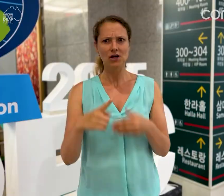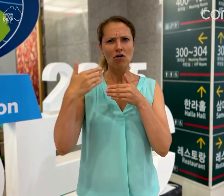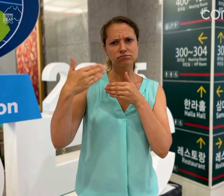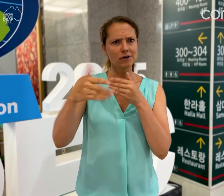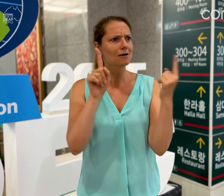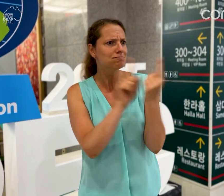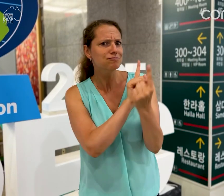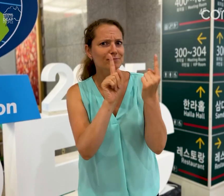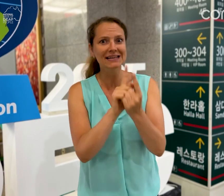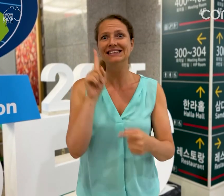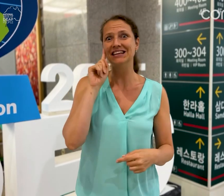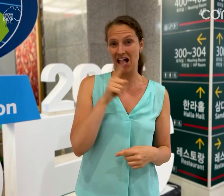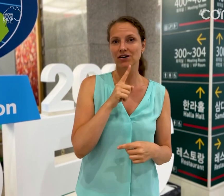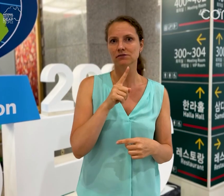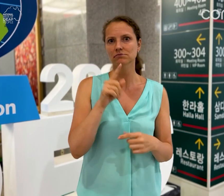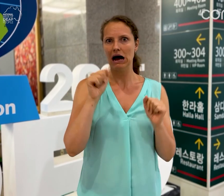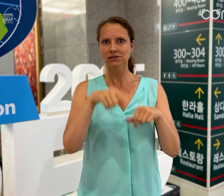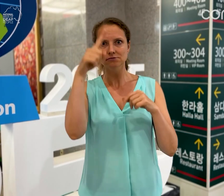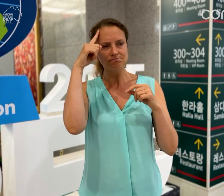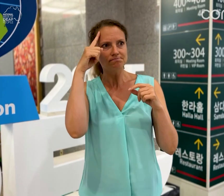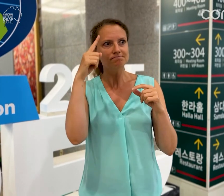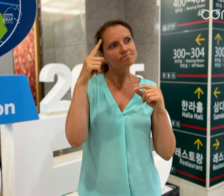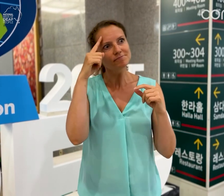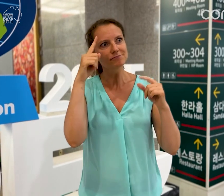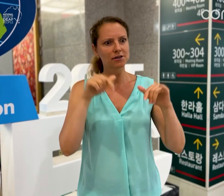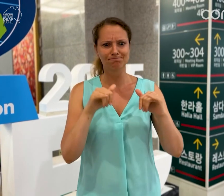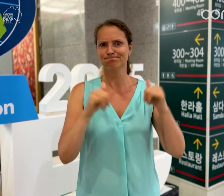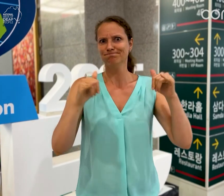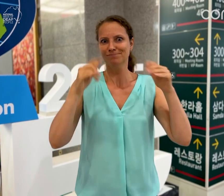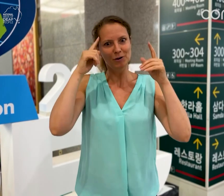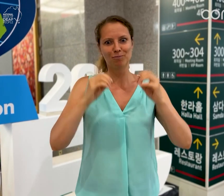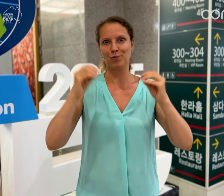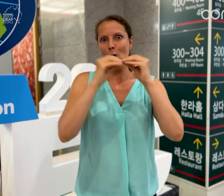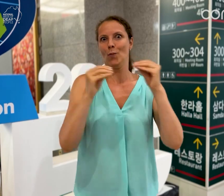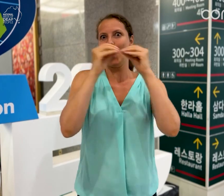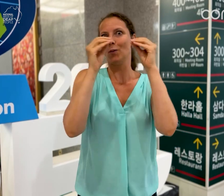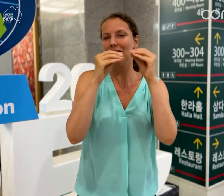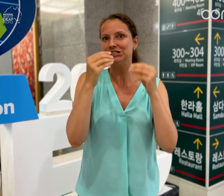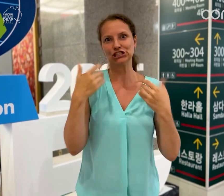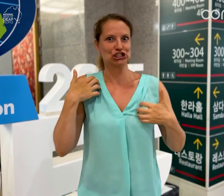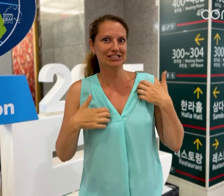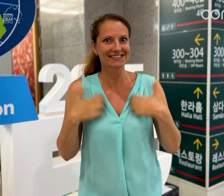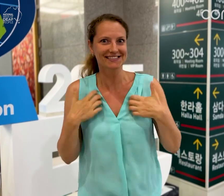When we meet Deaf communities, we share knowledge and are excited to learn from them.